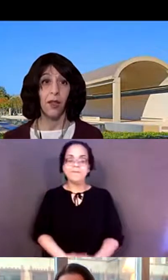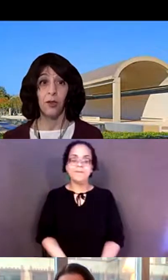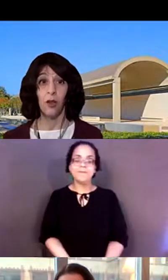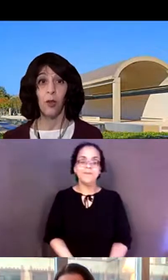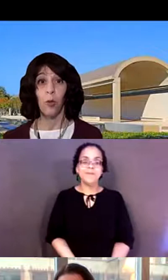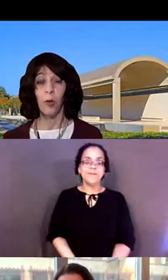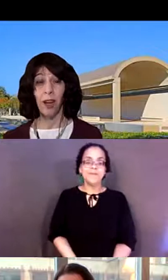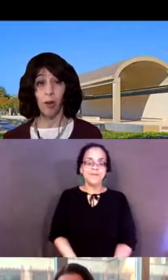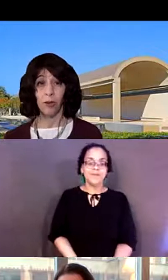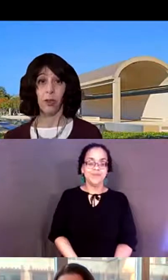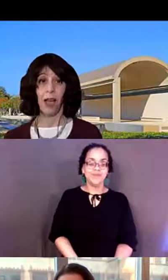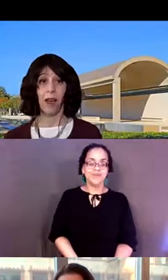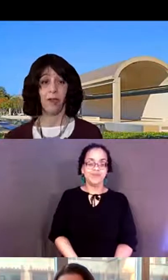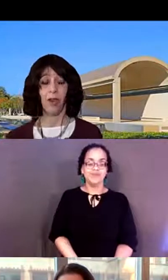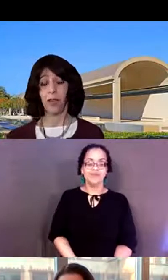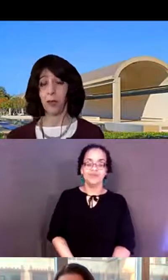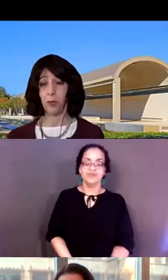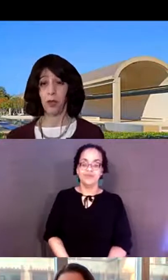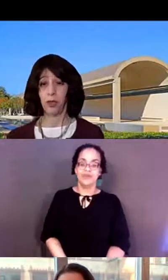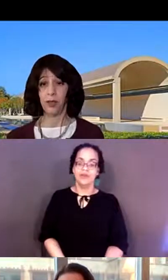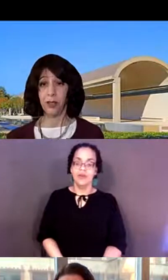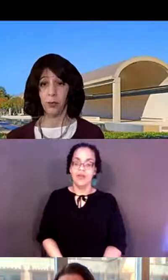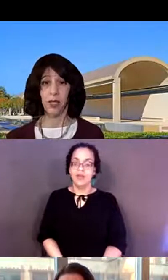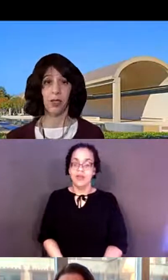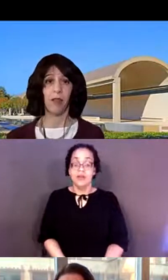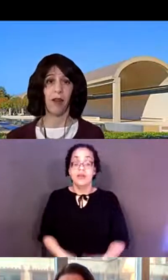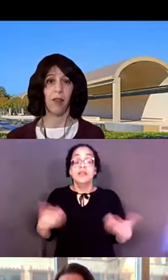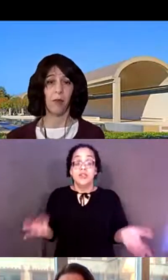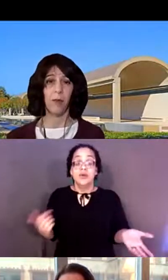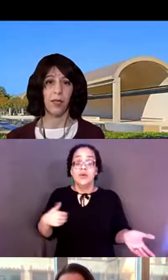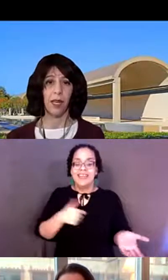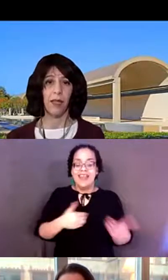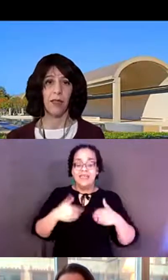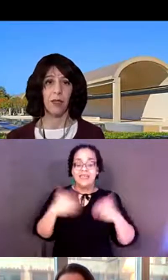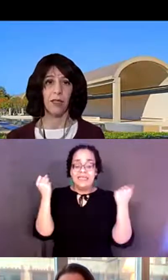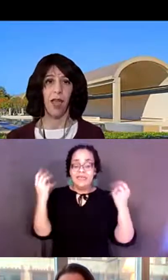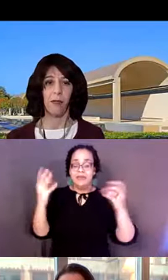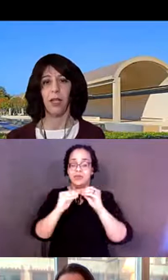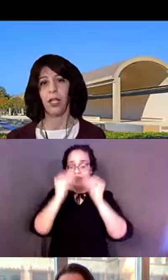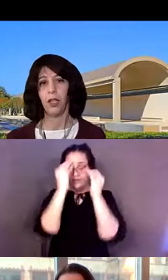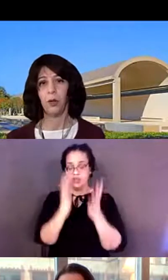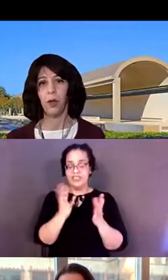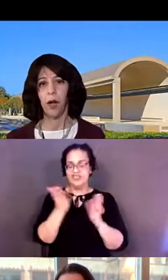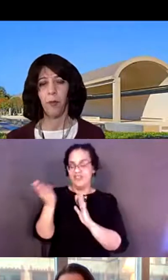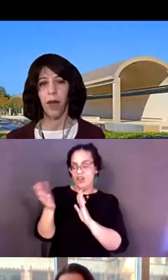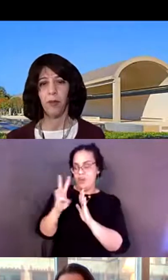So we also have a lot more information